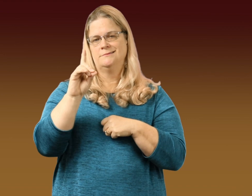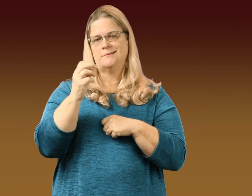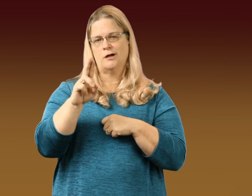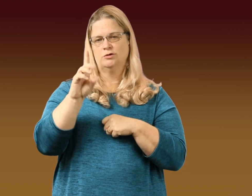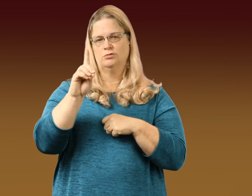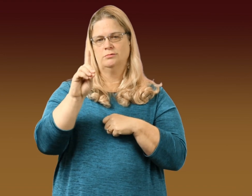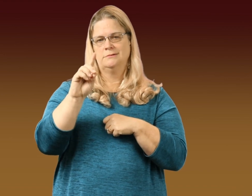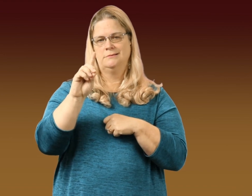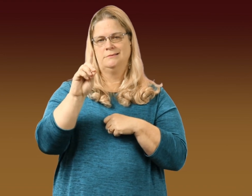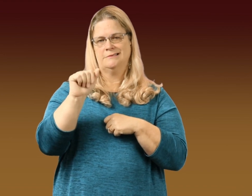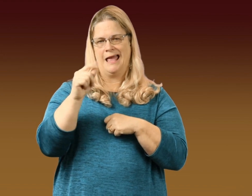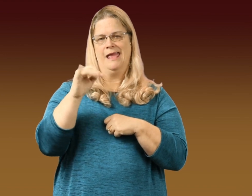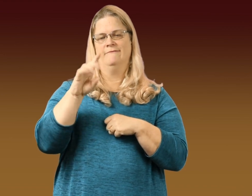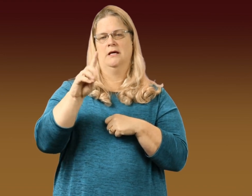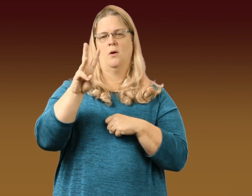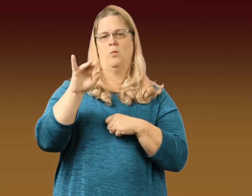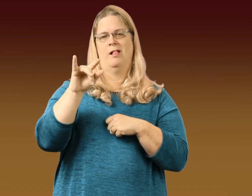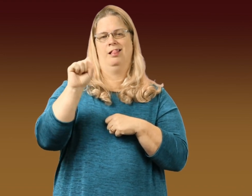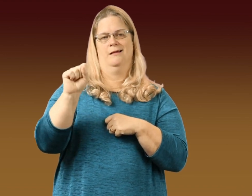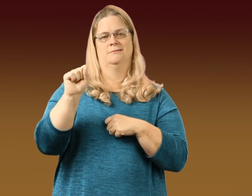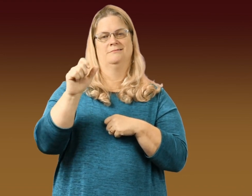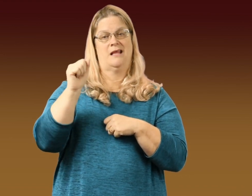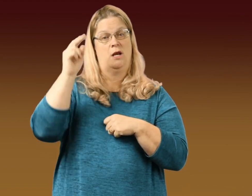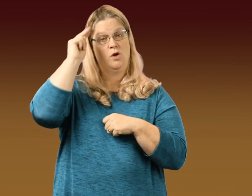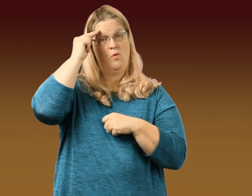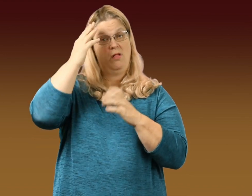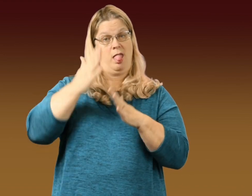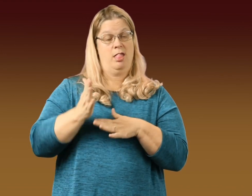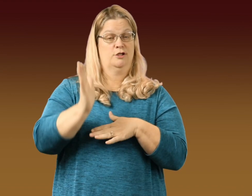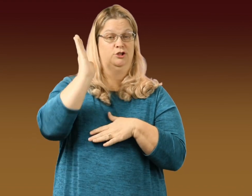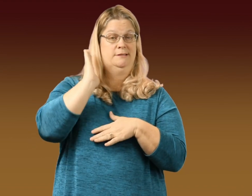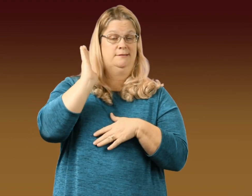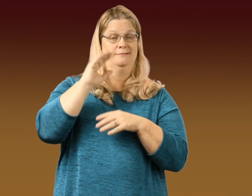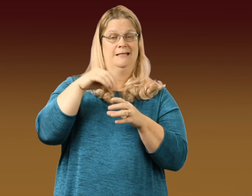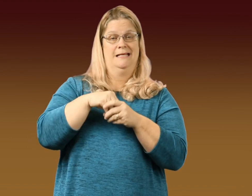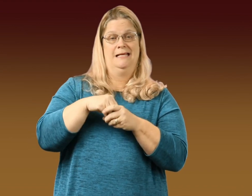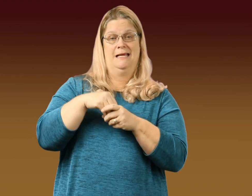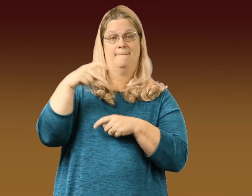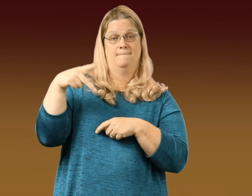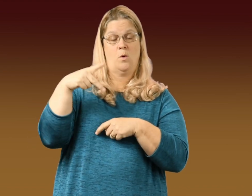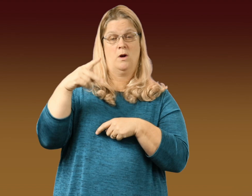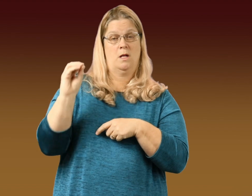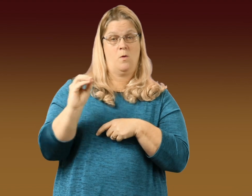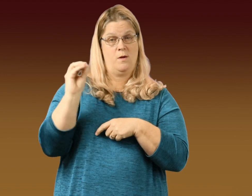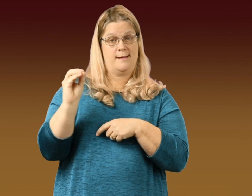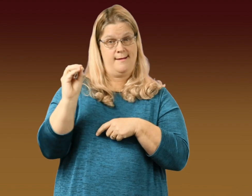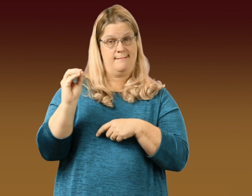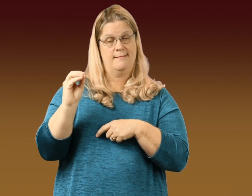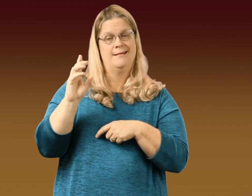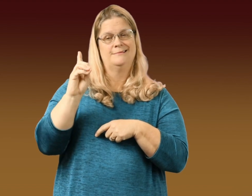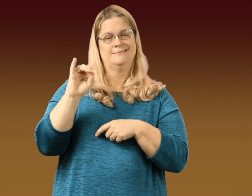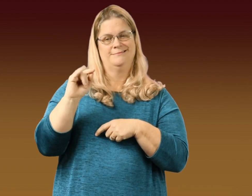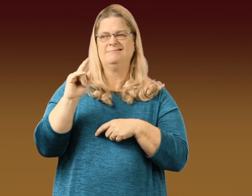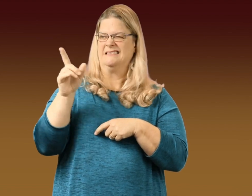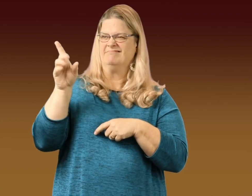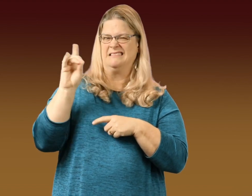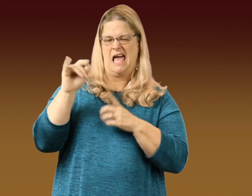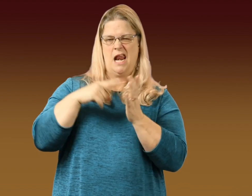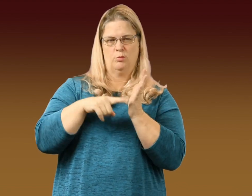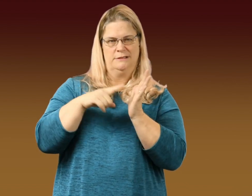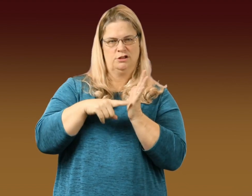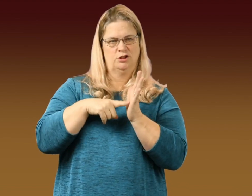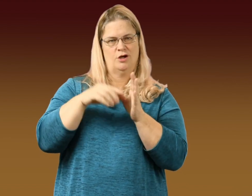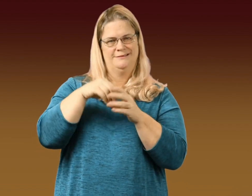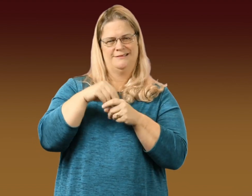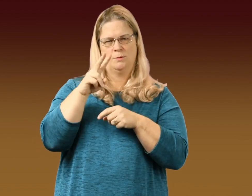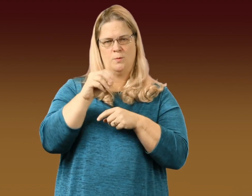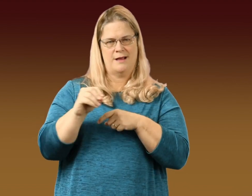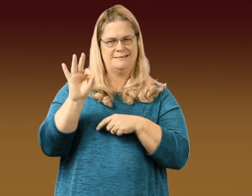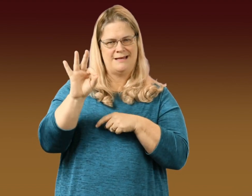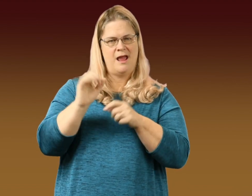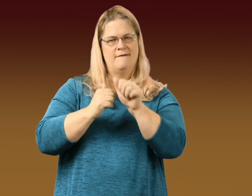One is Dr. David Willis, a neurologist in Portland, Oregon, who conducted research back